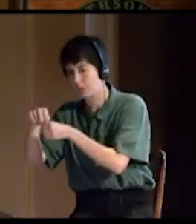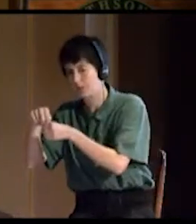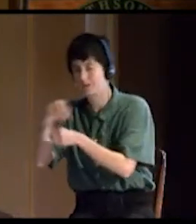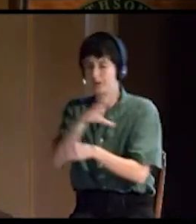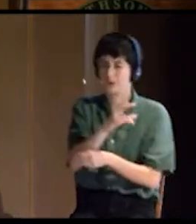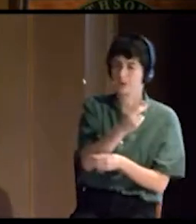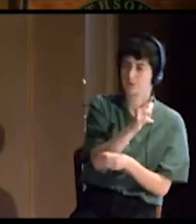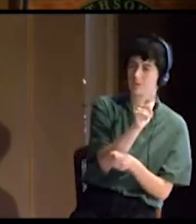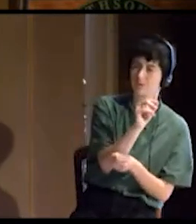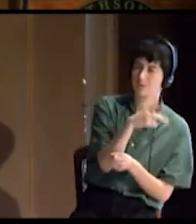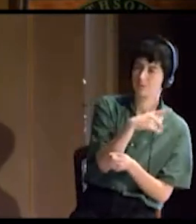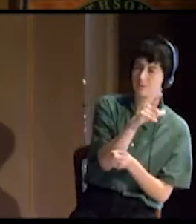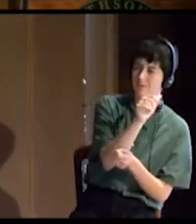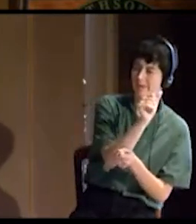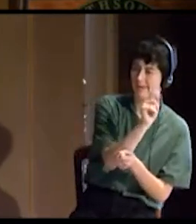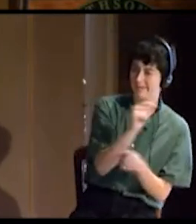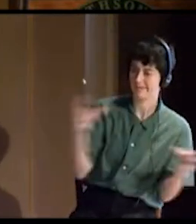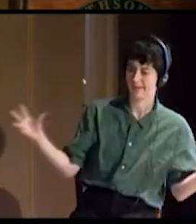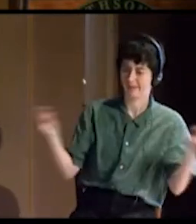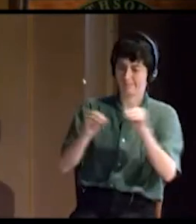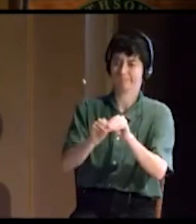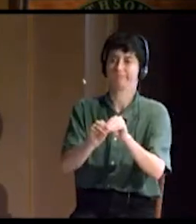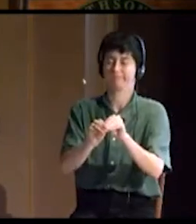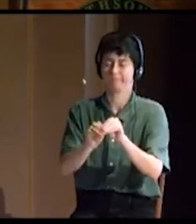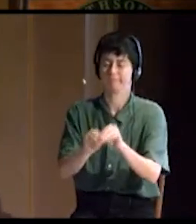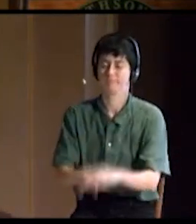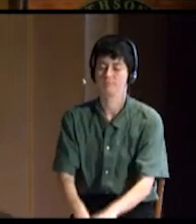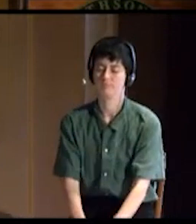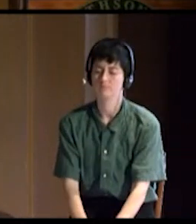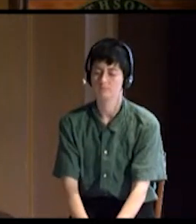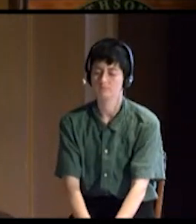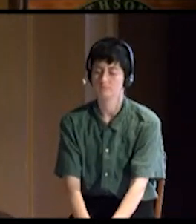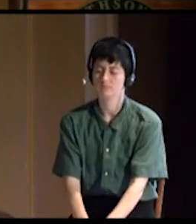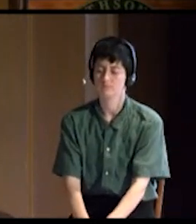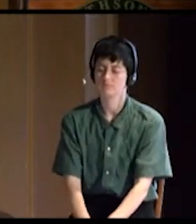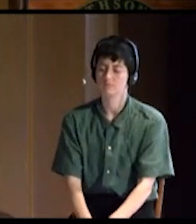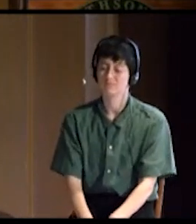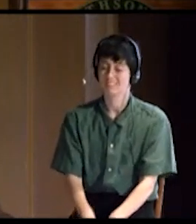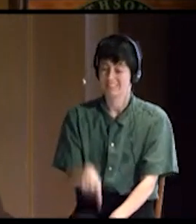So this history of hybridization can really complicate the inferences we want to make about the evolutionary